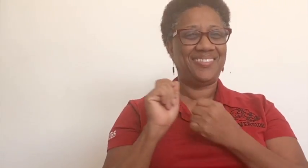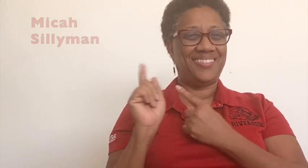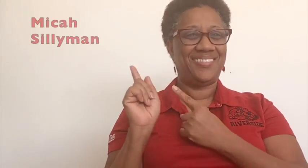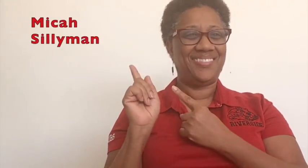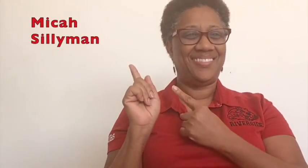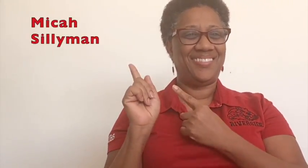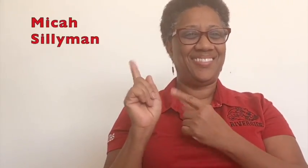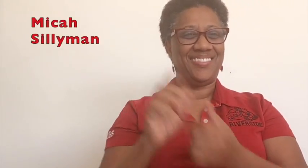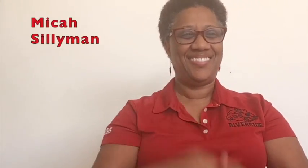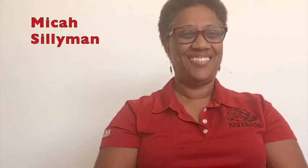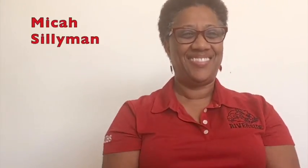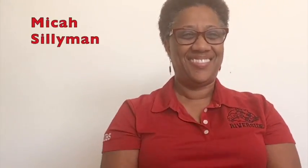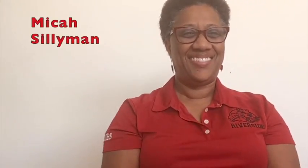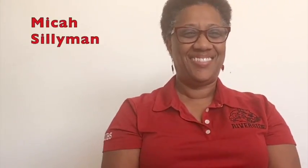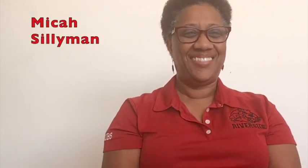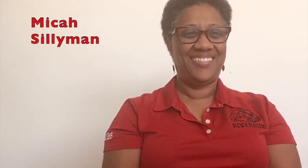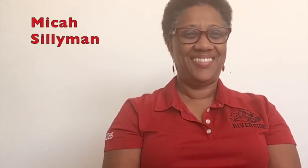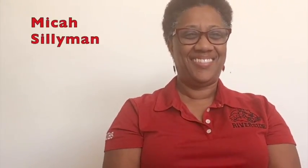Anyone wanna take a gas?